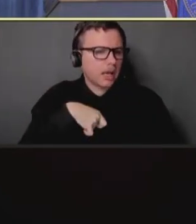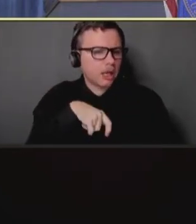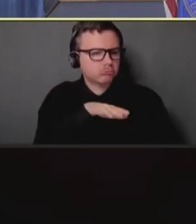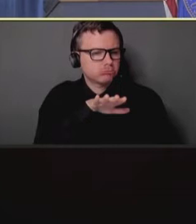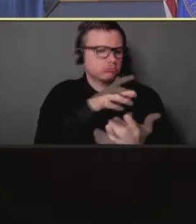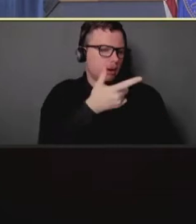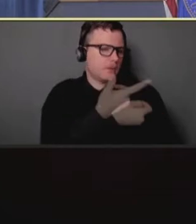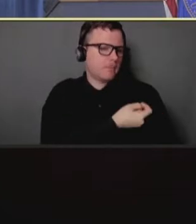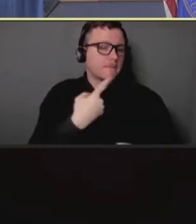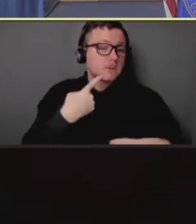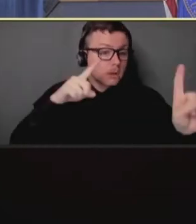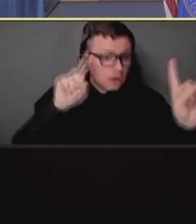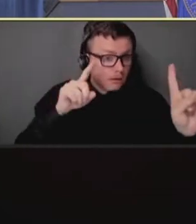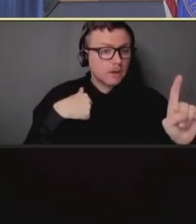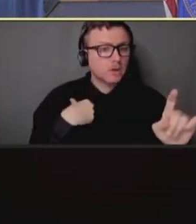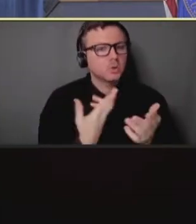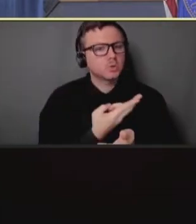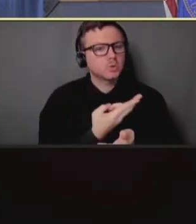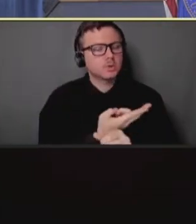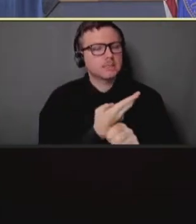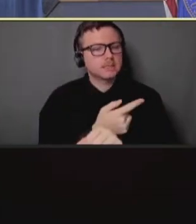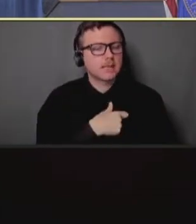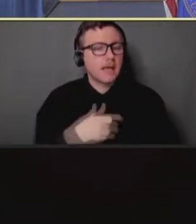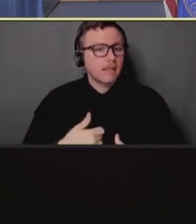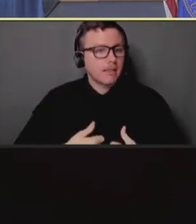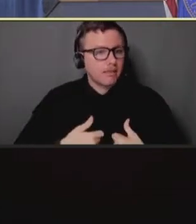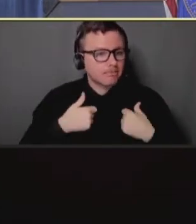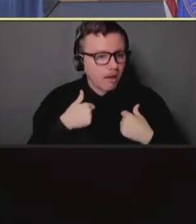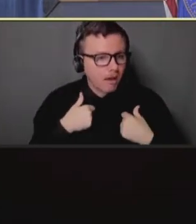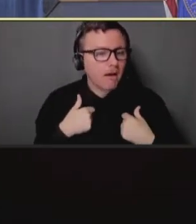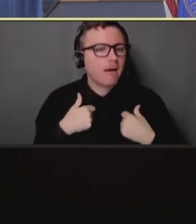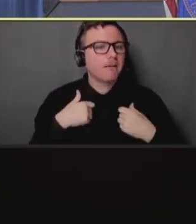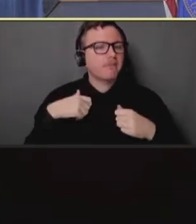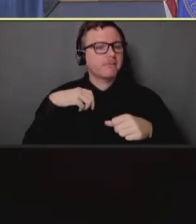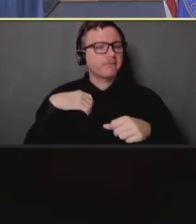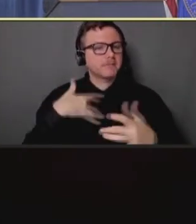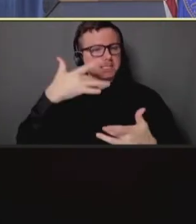was using a live immunogen so a person could experience an active infection.